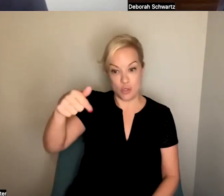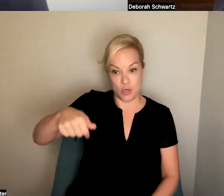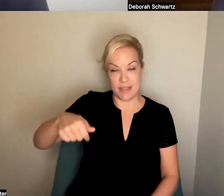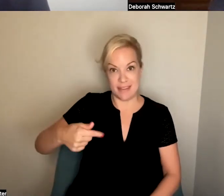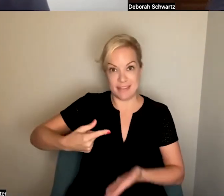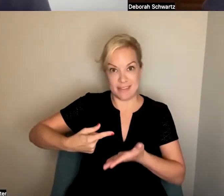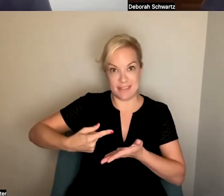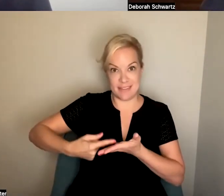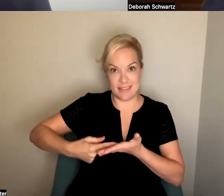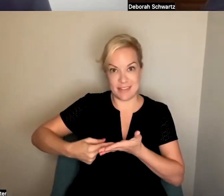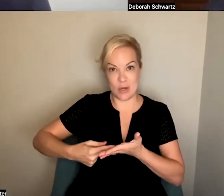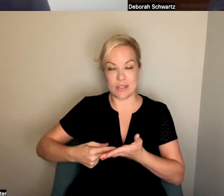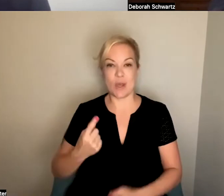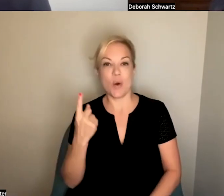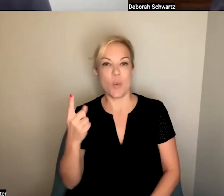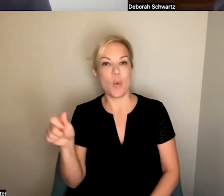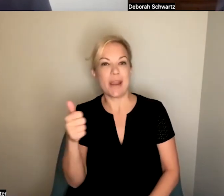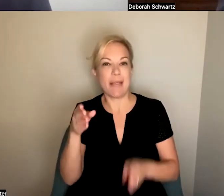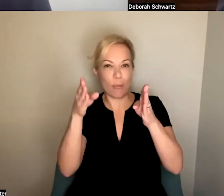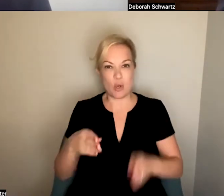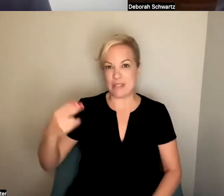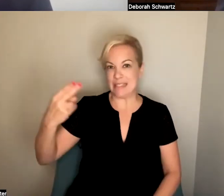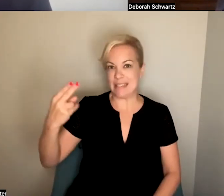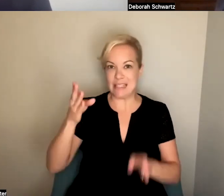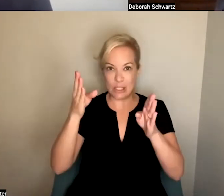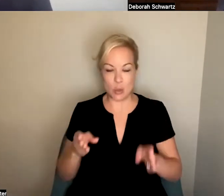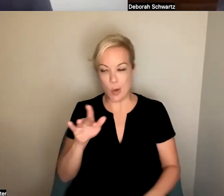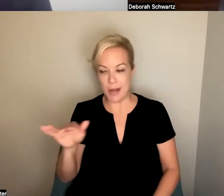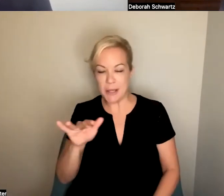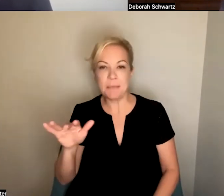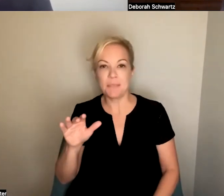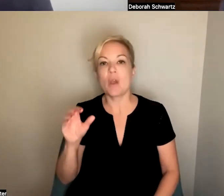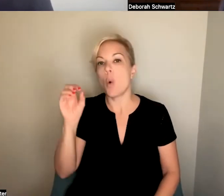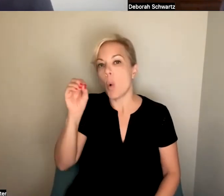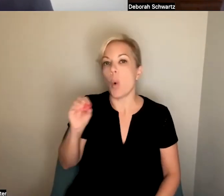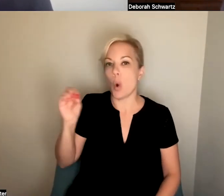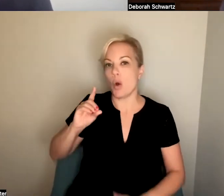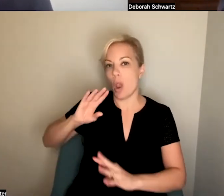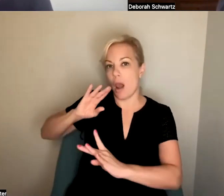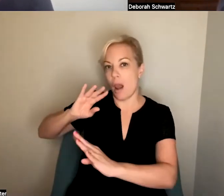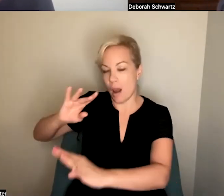with Zaheer Ali who is a historian, an oral historian in particular, and I think, you know,